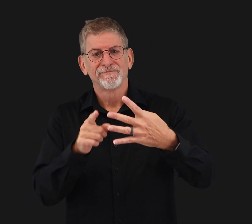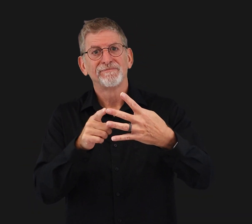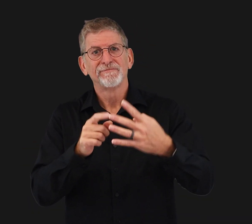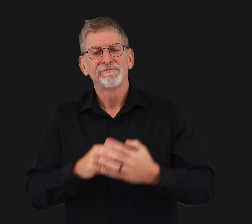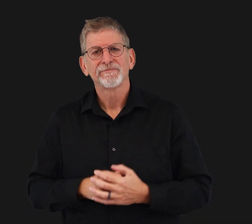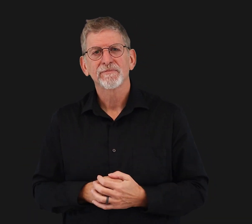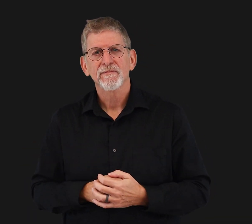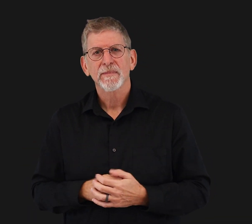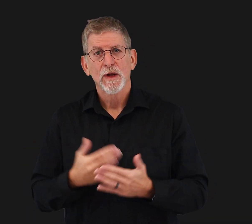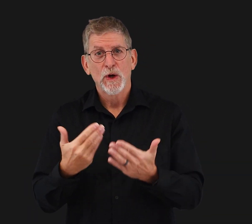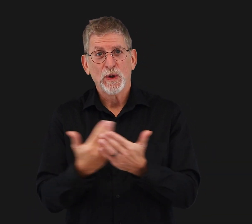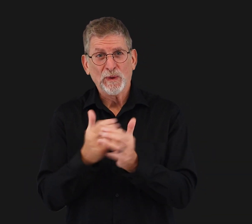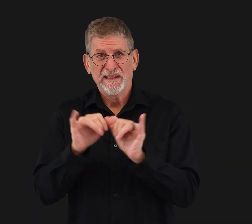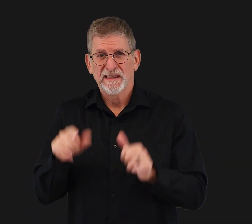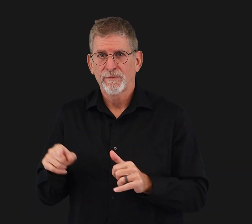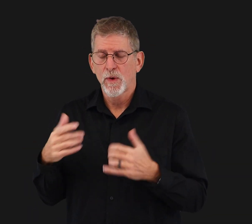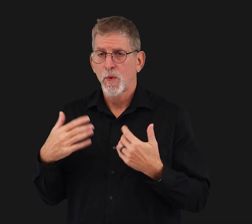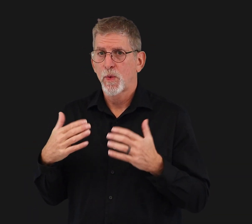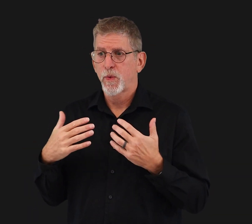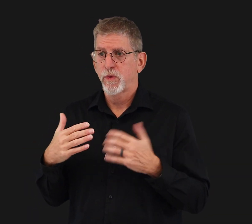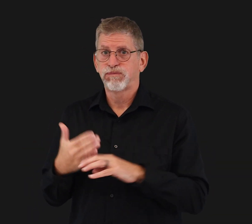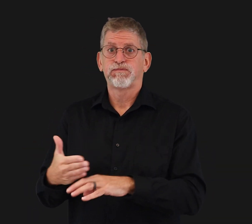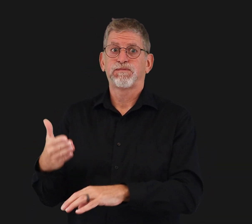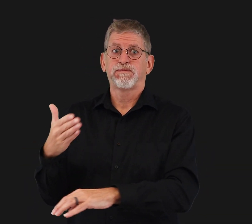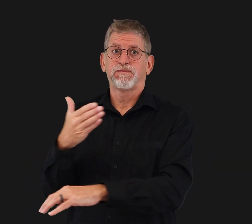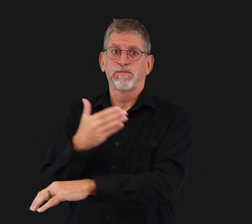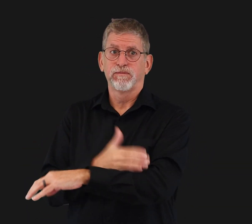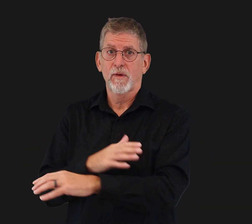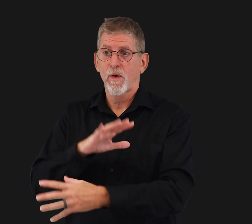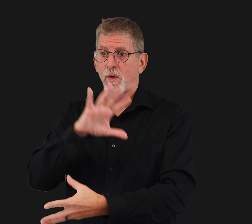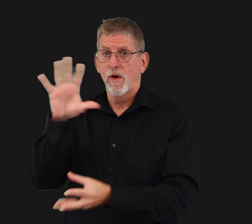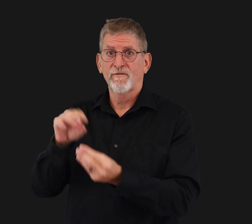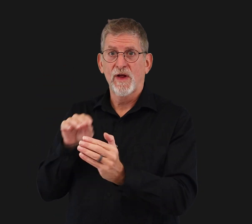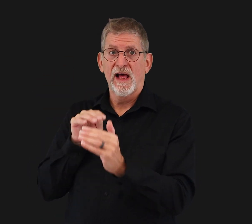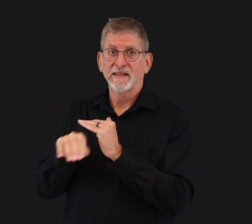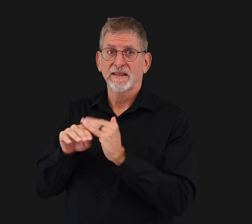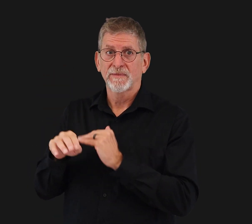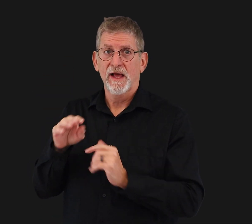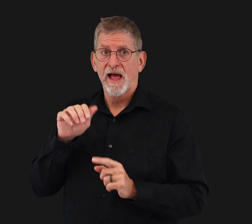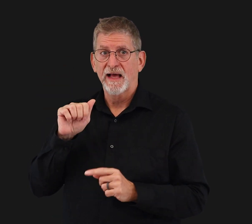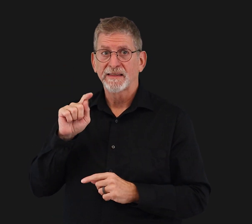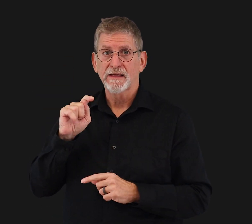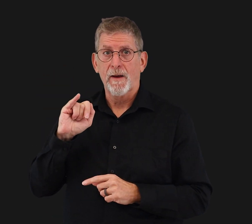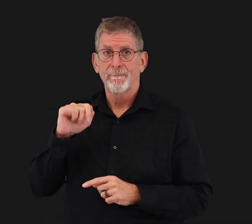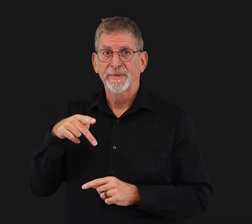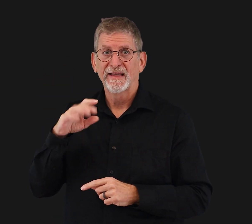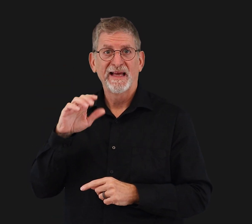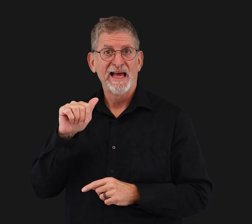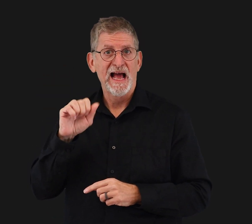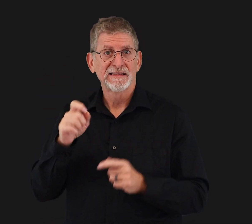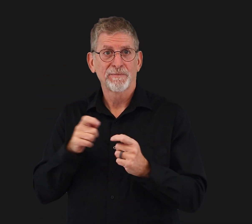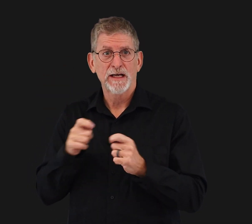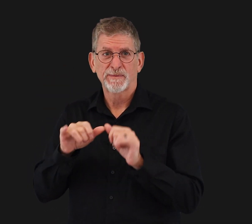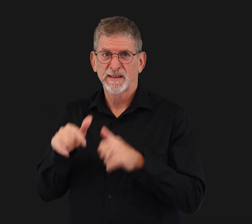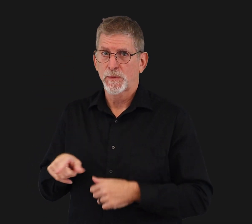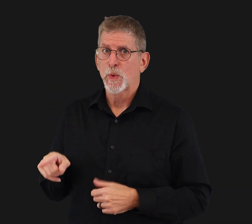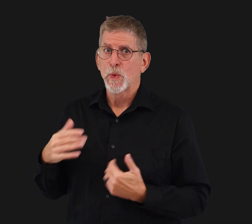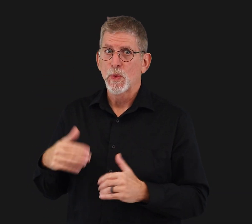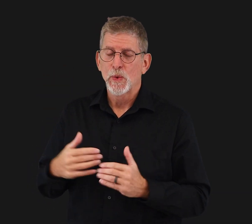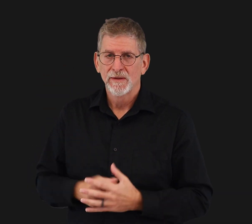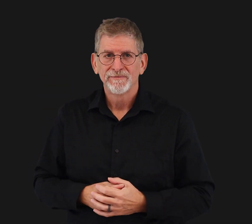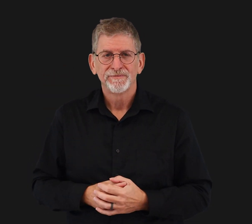• The new system significantly improves the overall accessibility of our ATIP case management system.